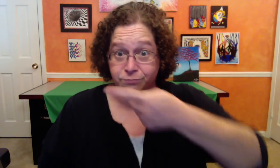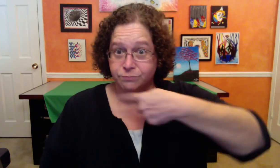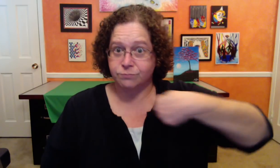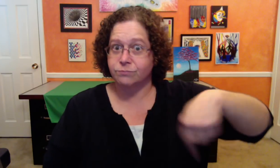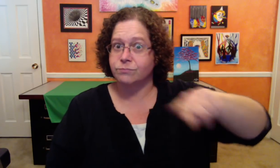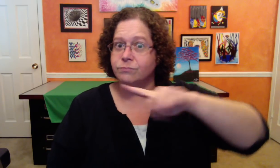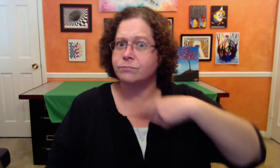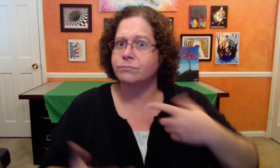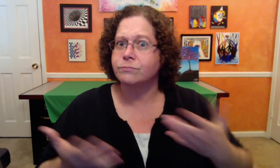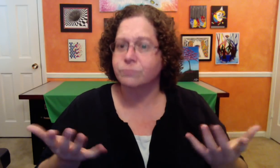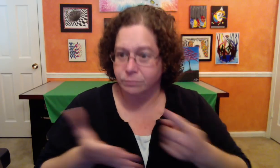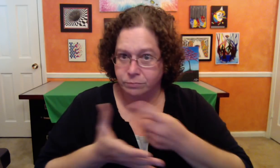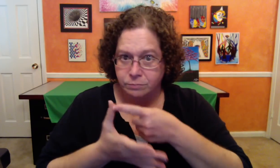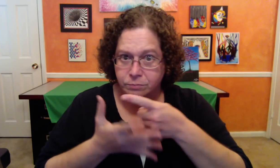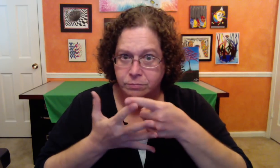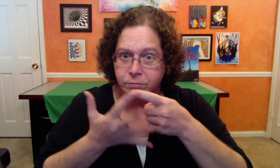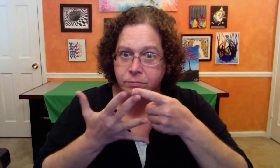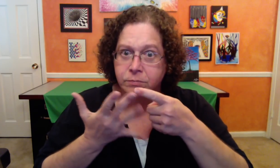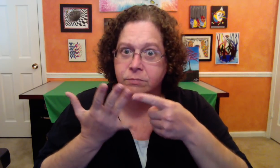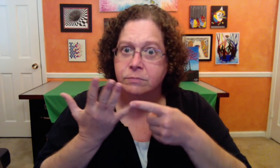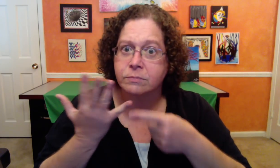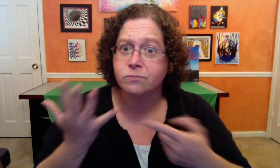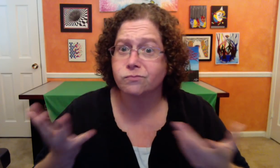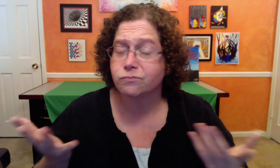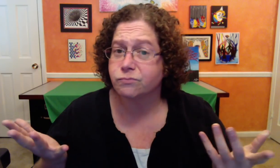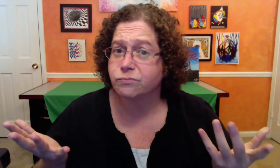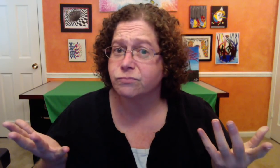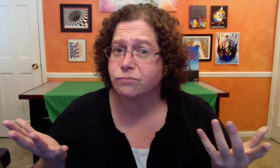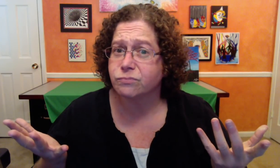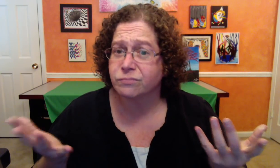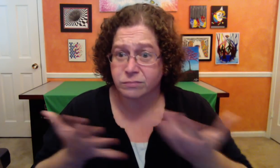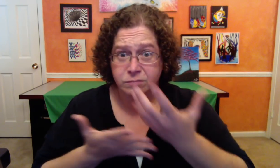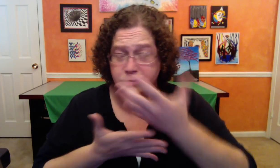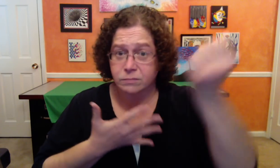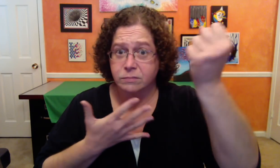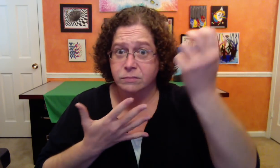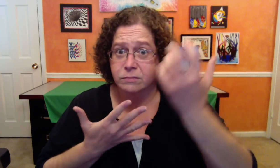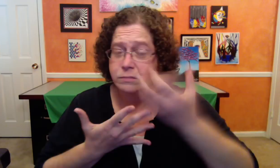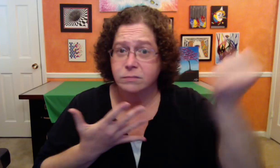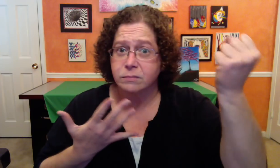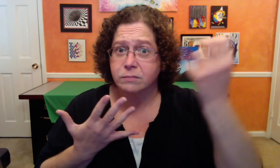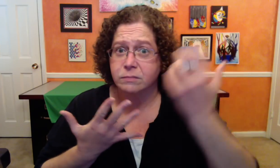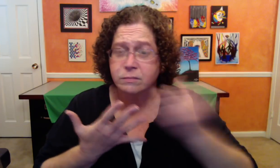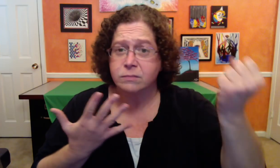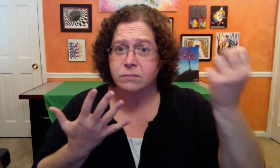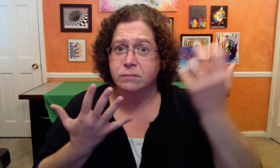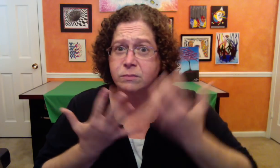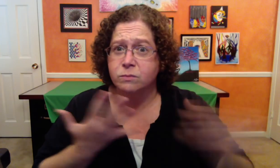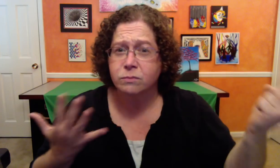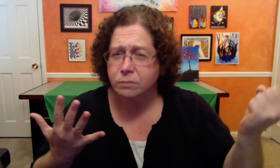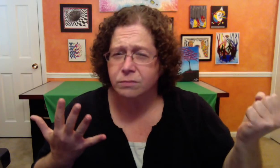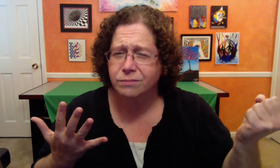Our rights will be taken away one by one?